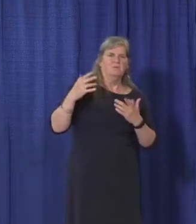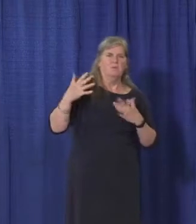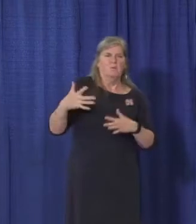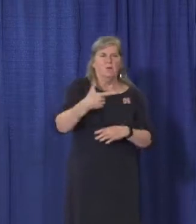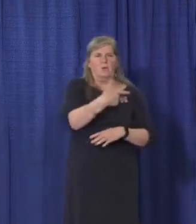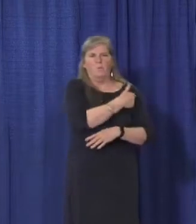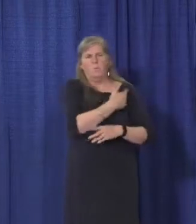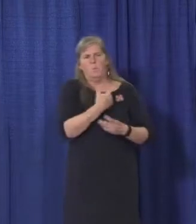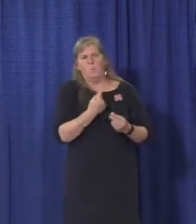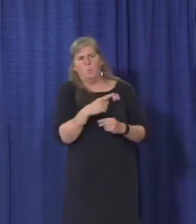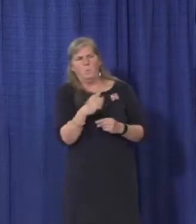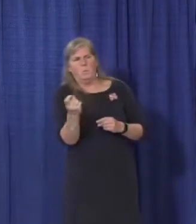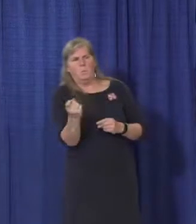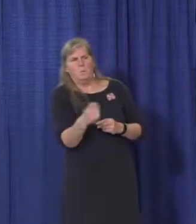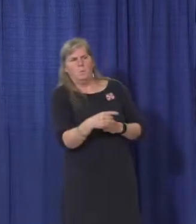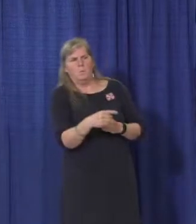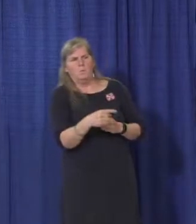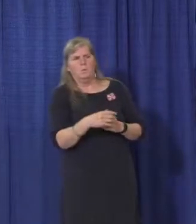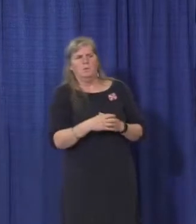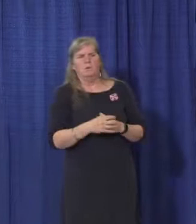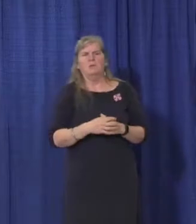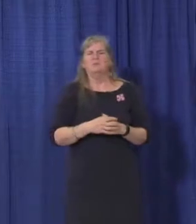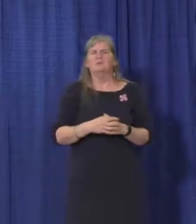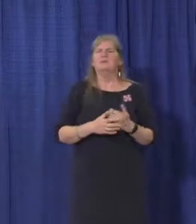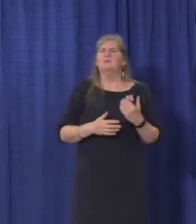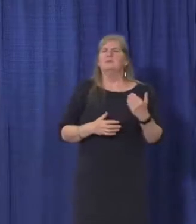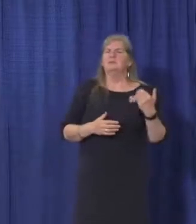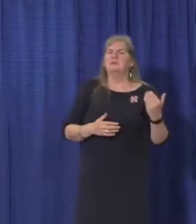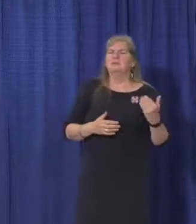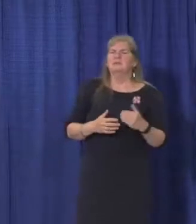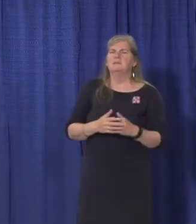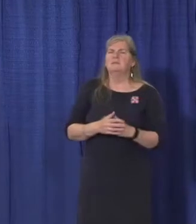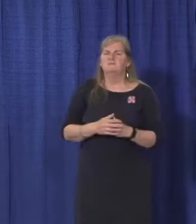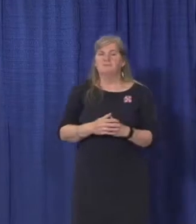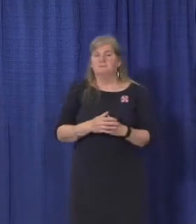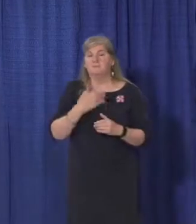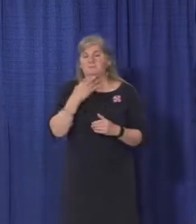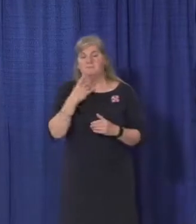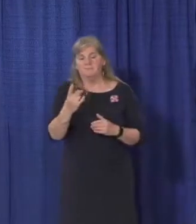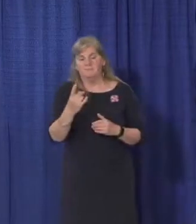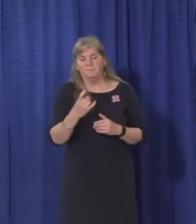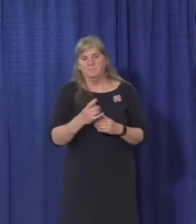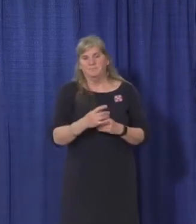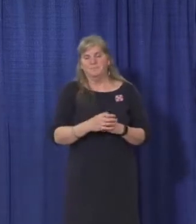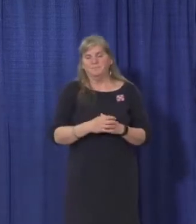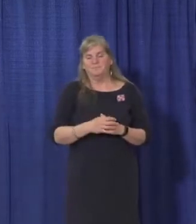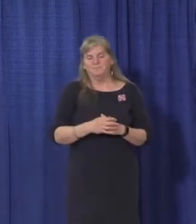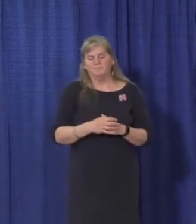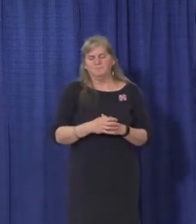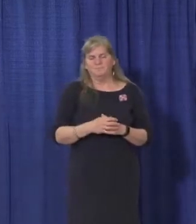they should get the vaccine.